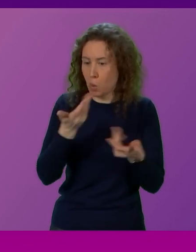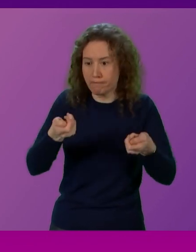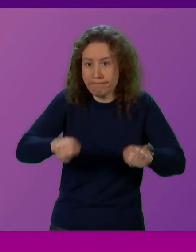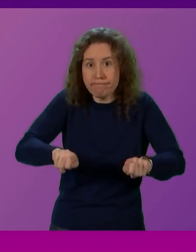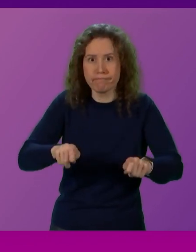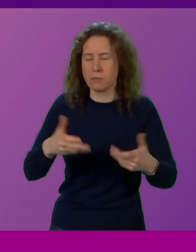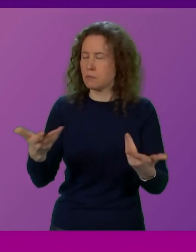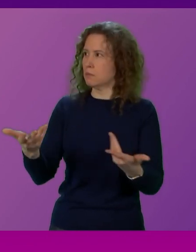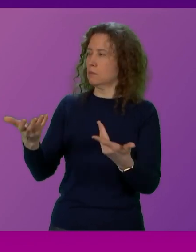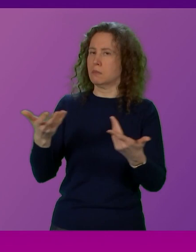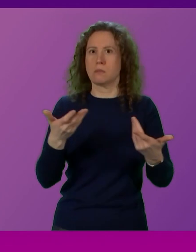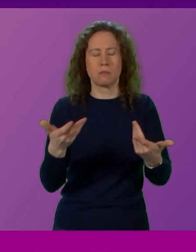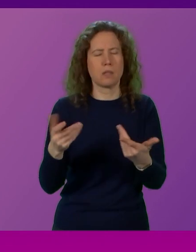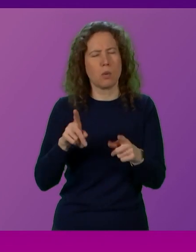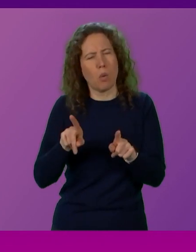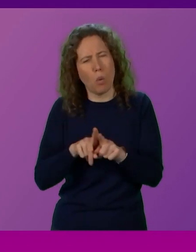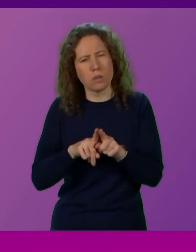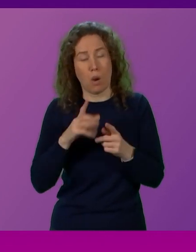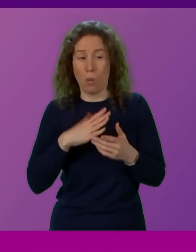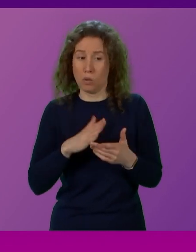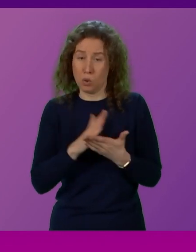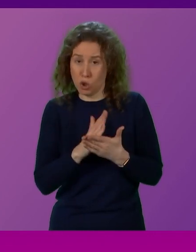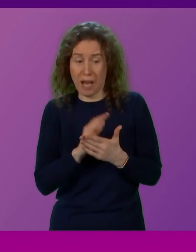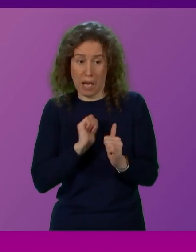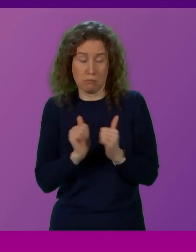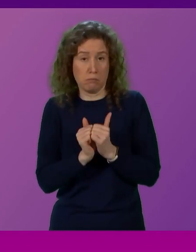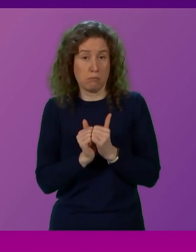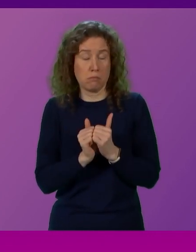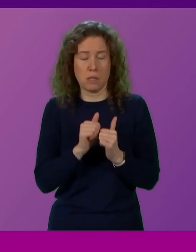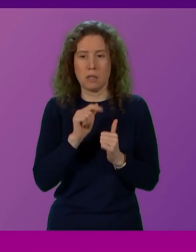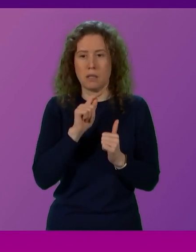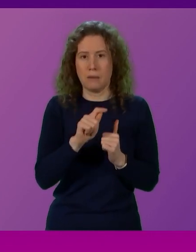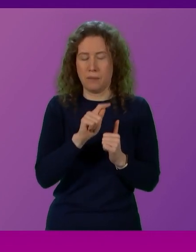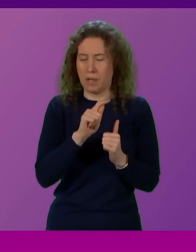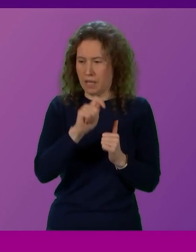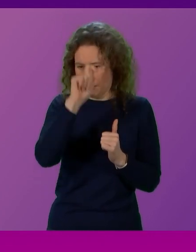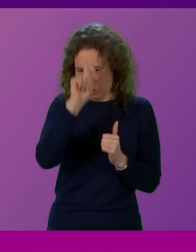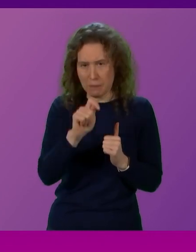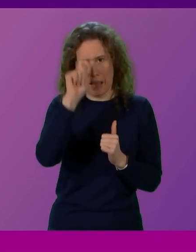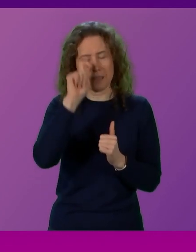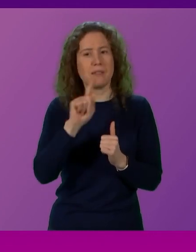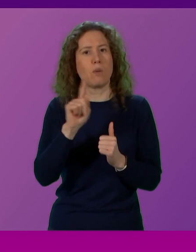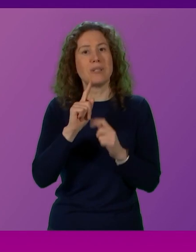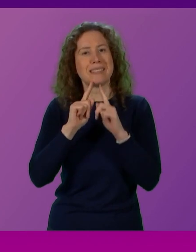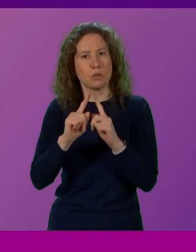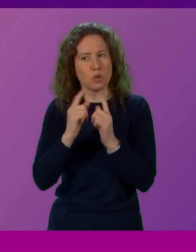young people. I also share and echo the respect that he expressed for teachers.